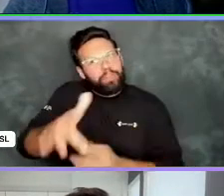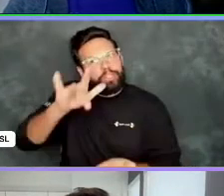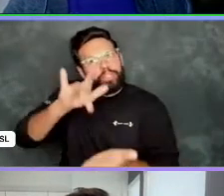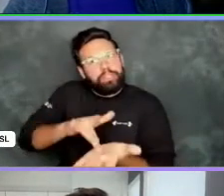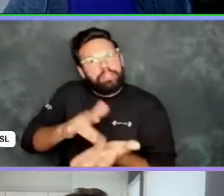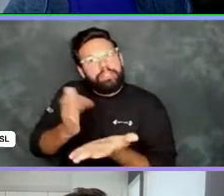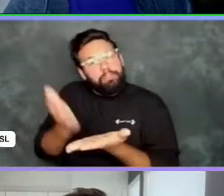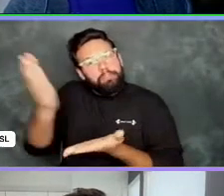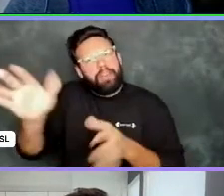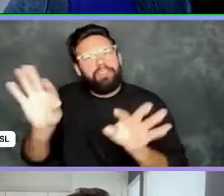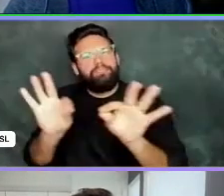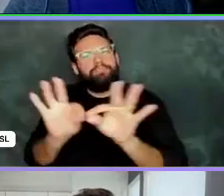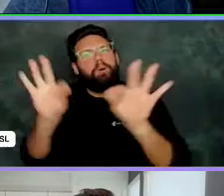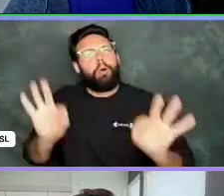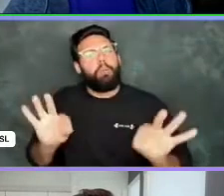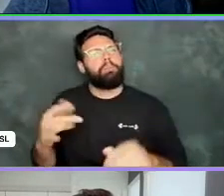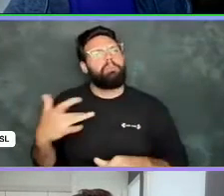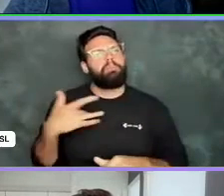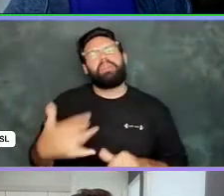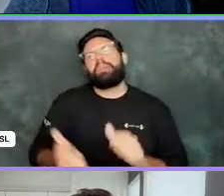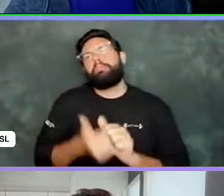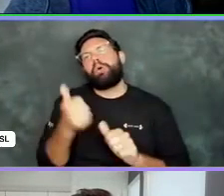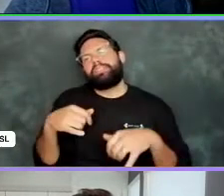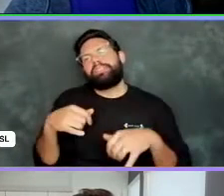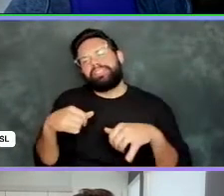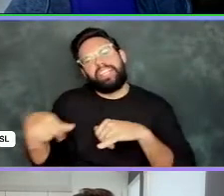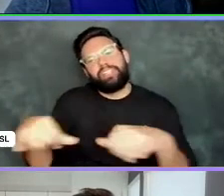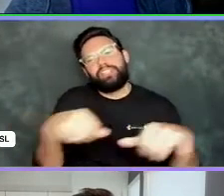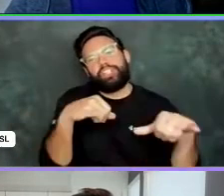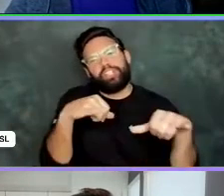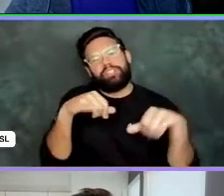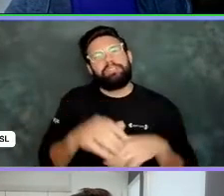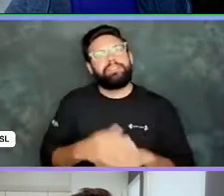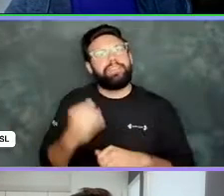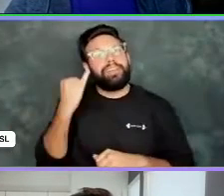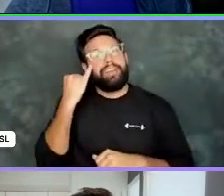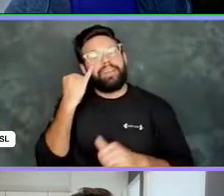everybody kind of understands that. The other methods get a little bit